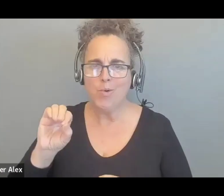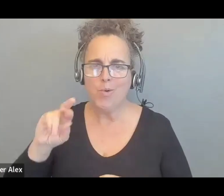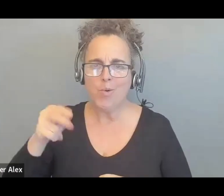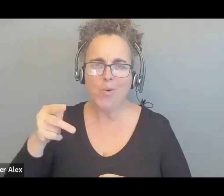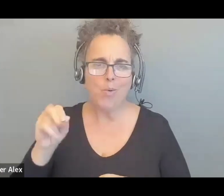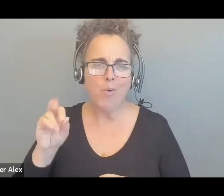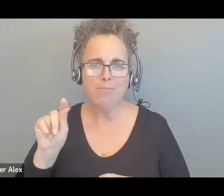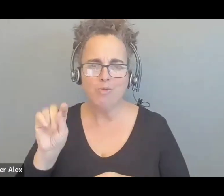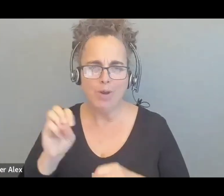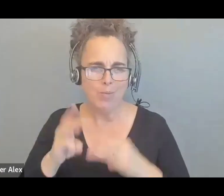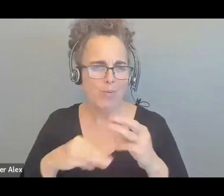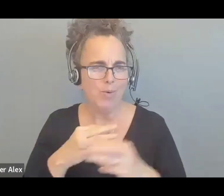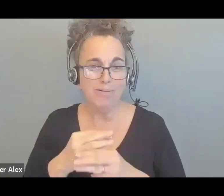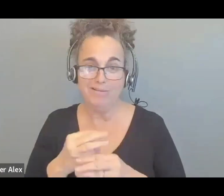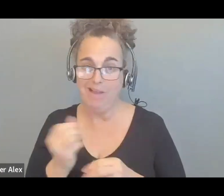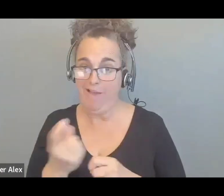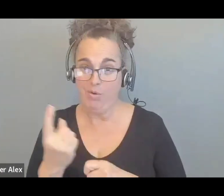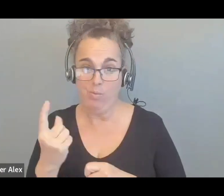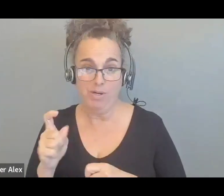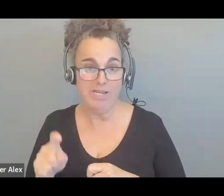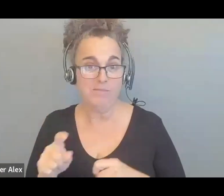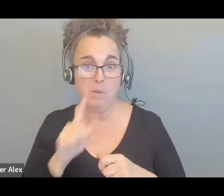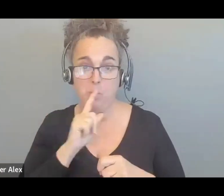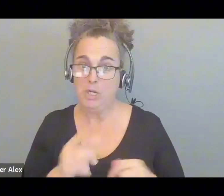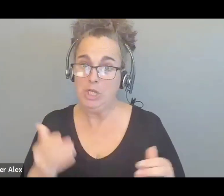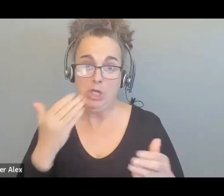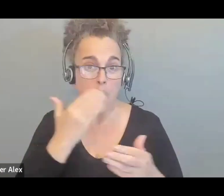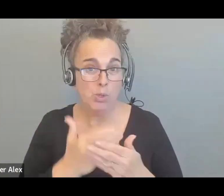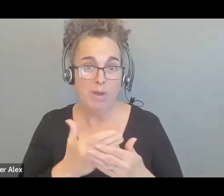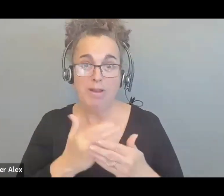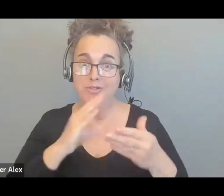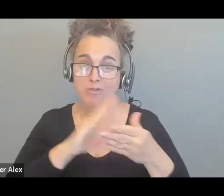everybody needs to be really good storytellers about the impact and the work that they're doing.